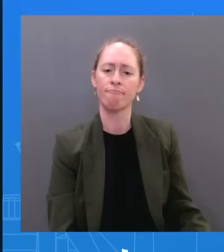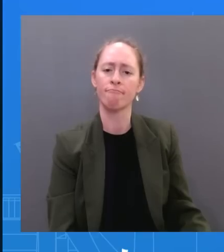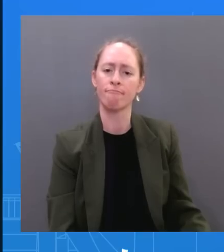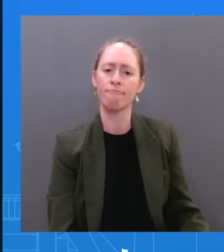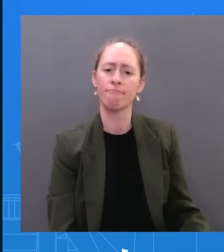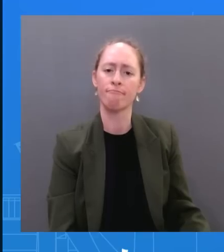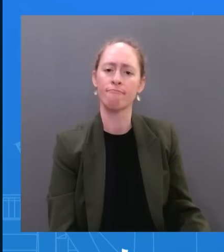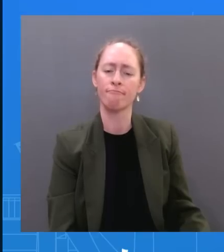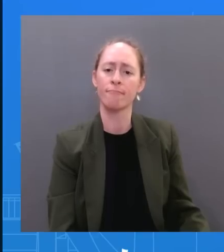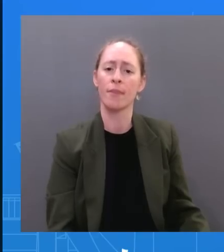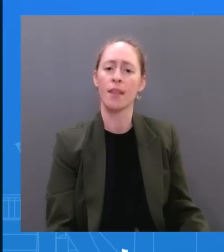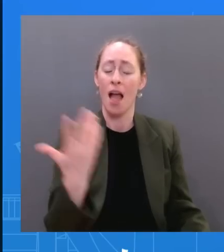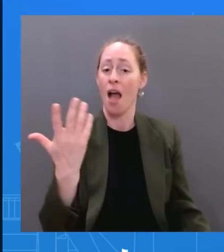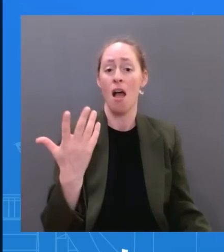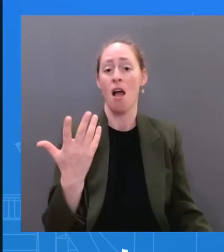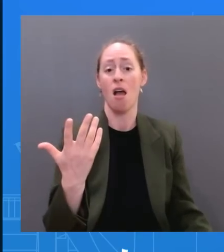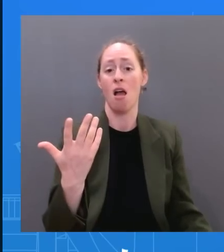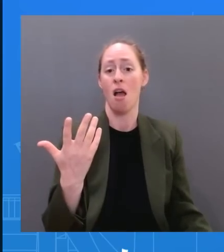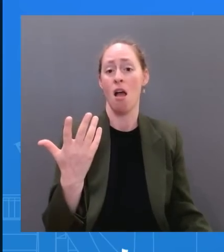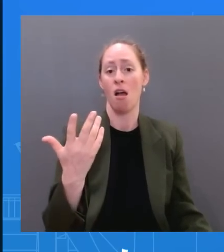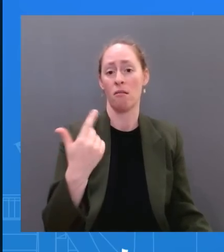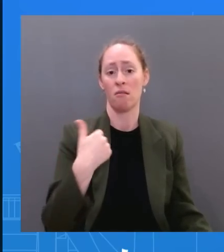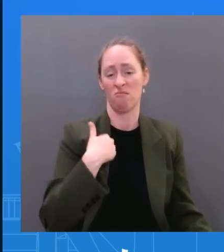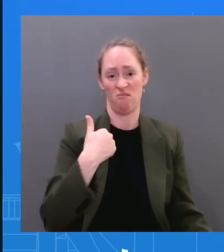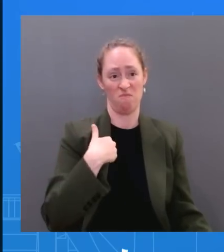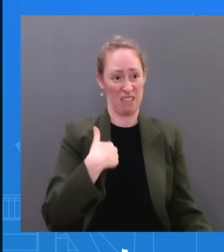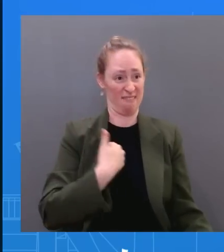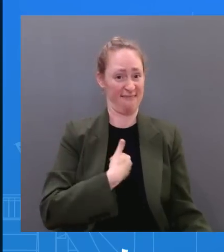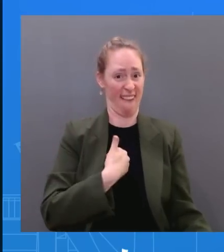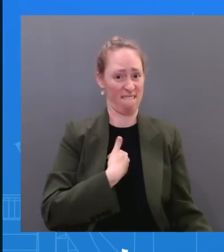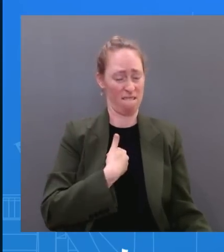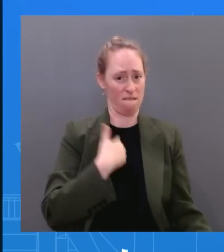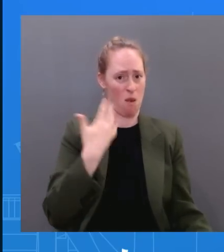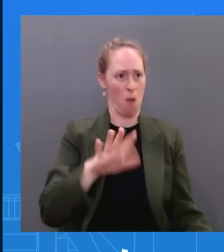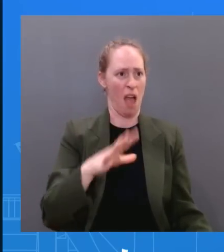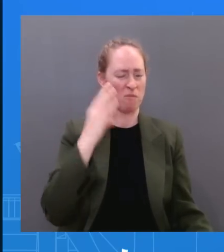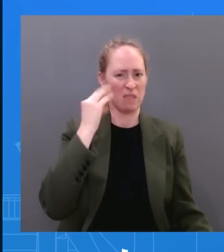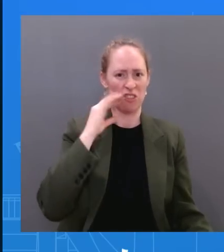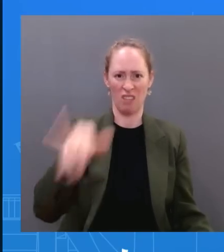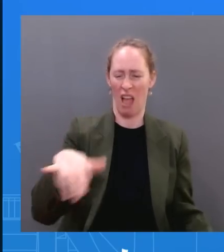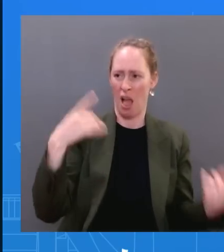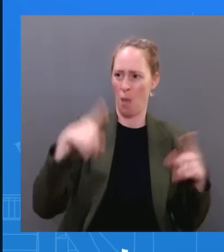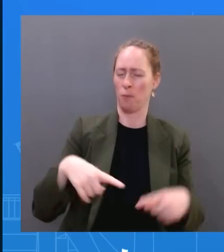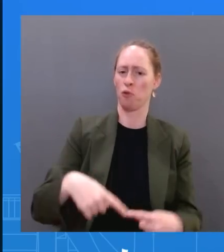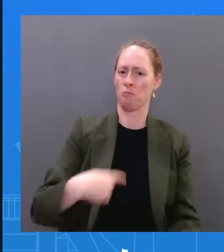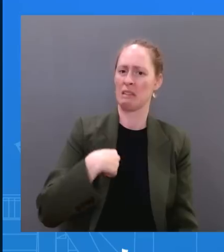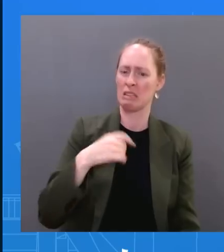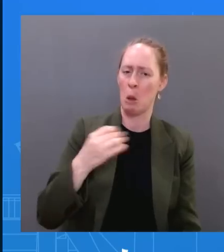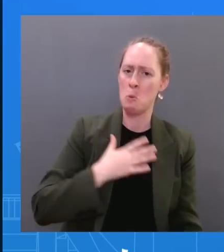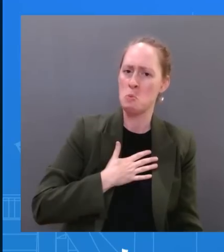or want to go through what he's going through -- that grieving process. And, again, we agree with him; we need to do more.